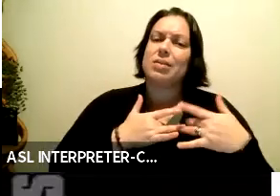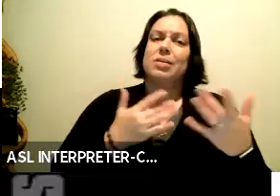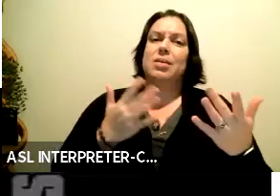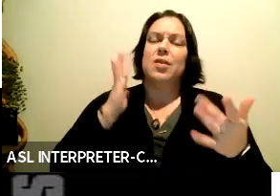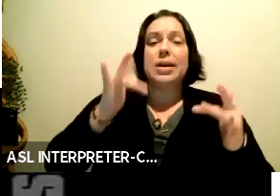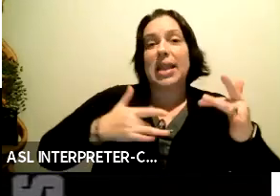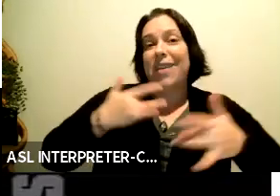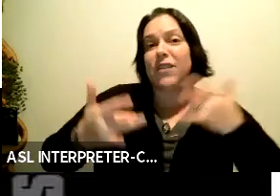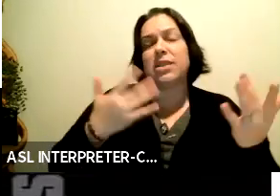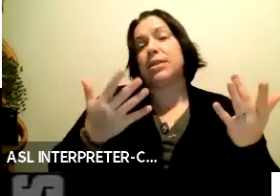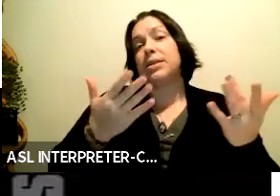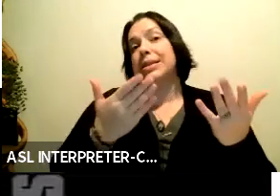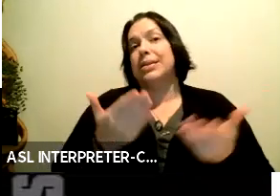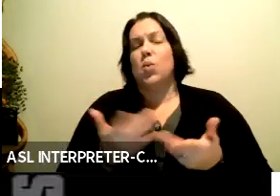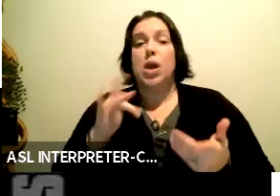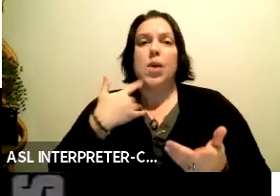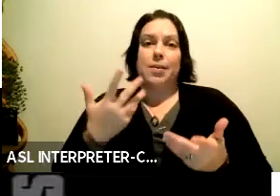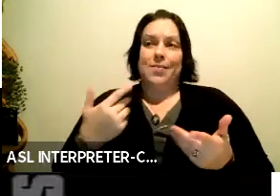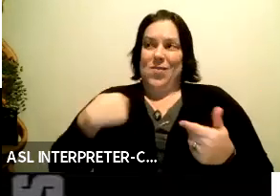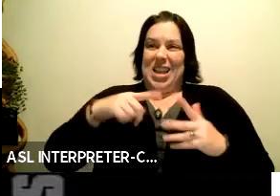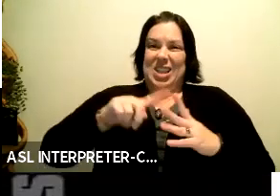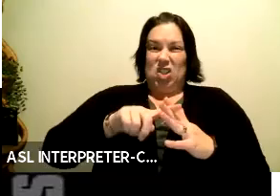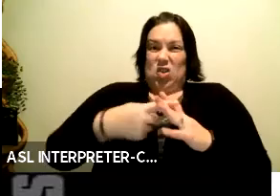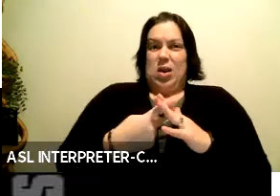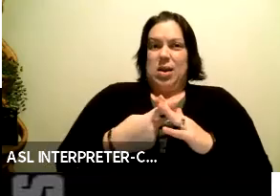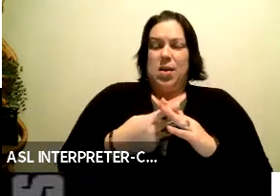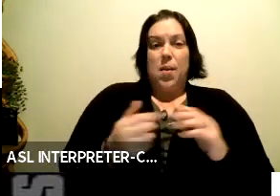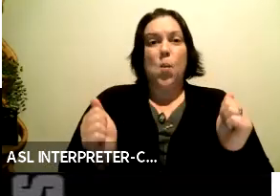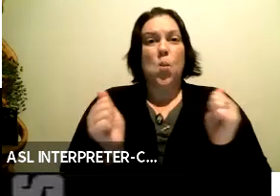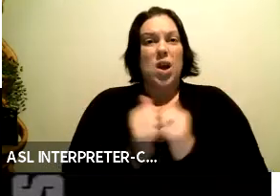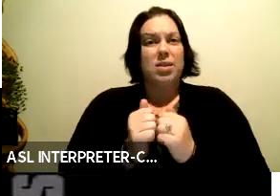we have been able to sort of initiate with our many access and functional needs partners flu